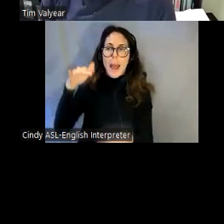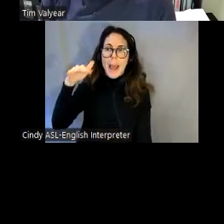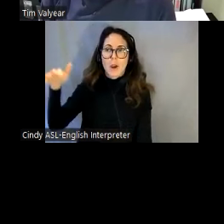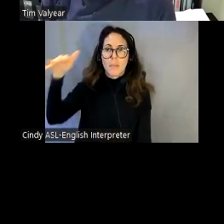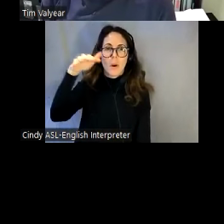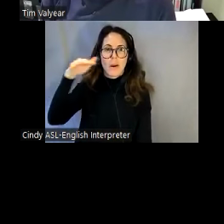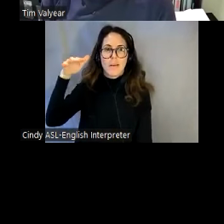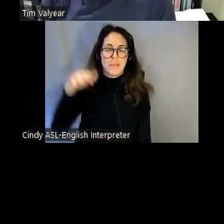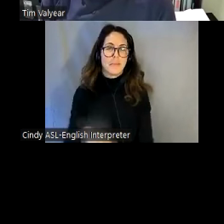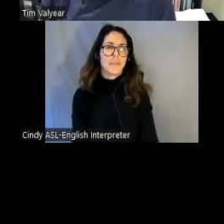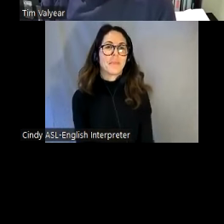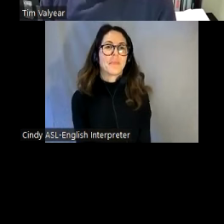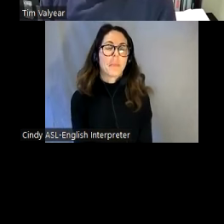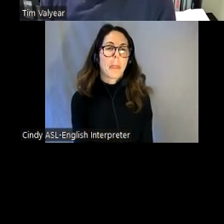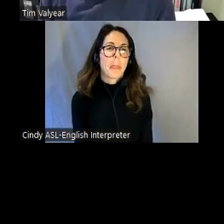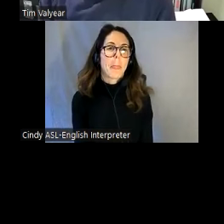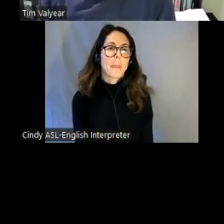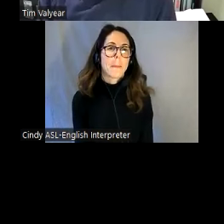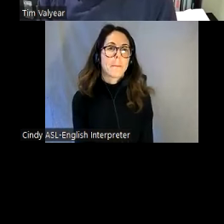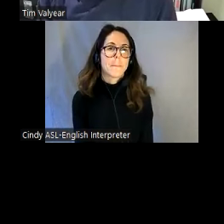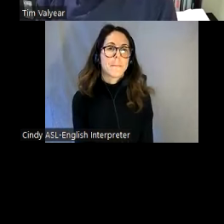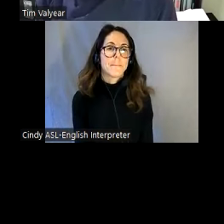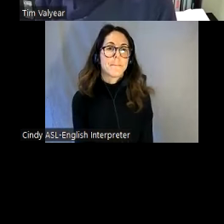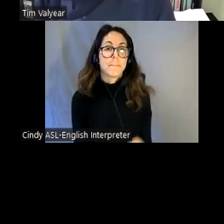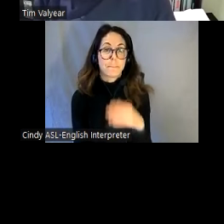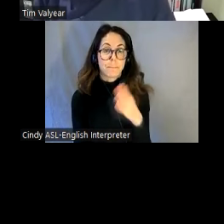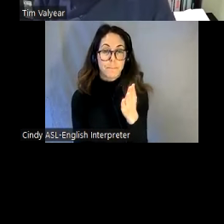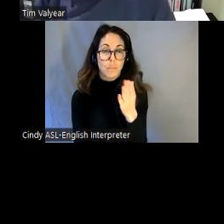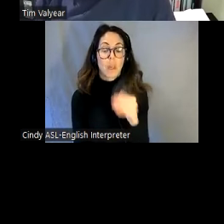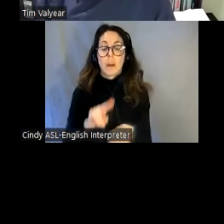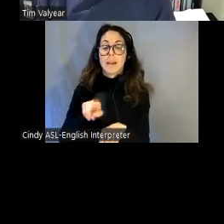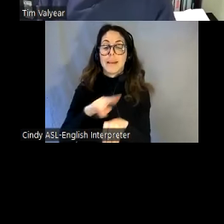re seeing changes to what people are considering